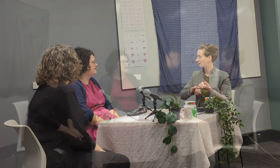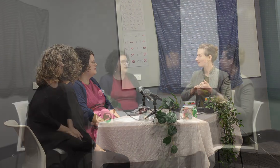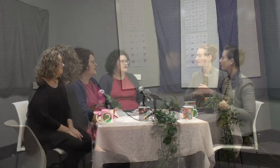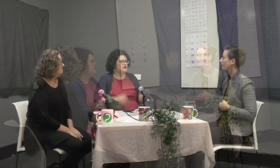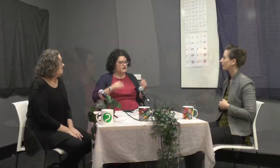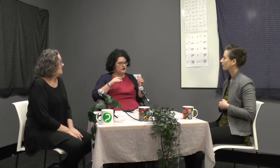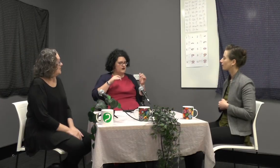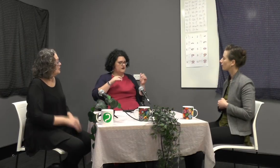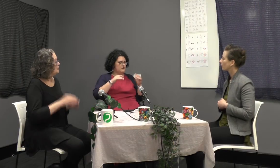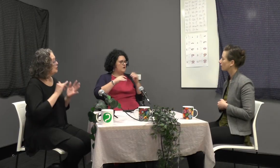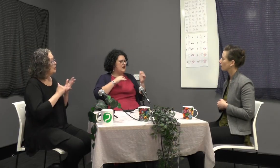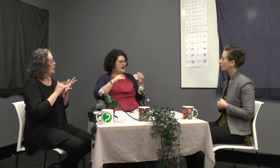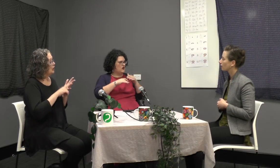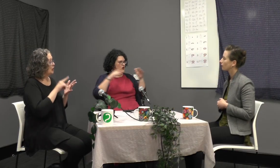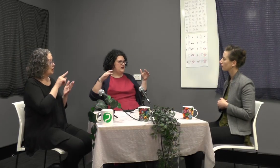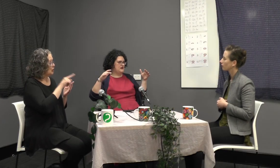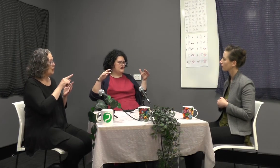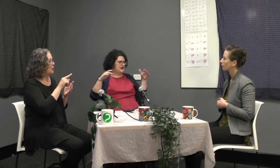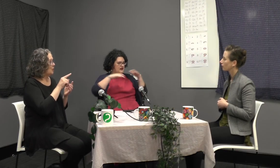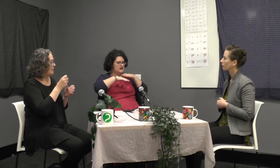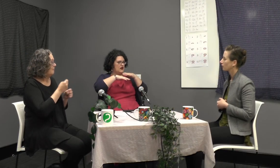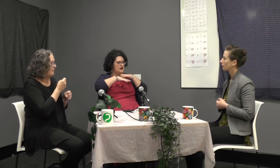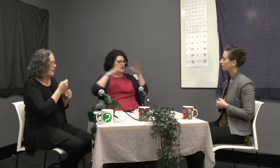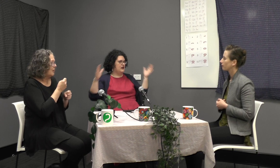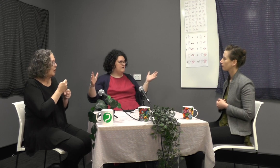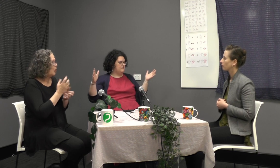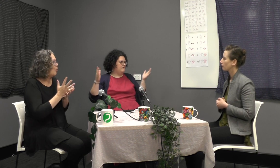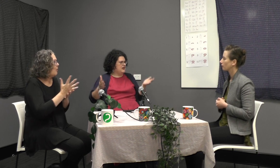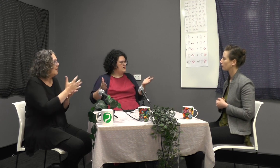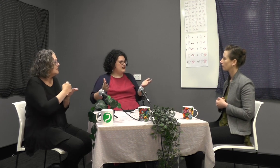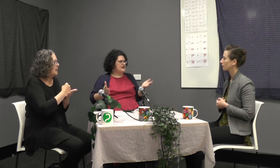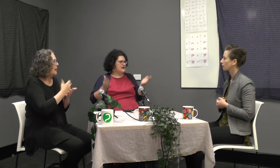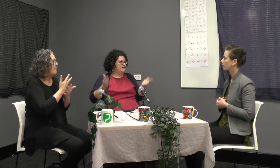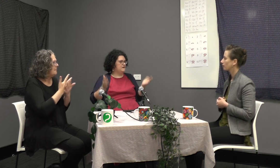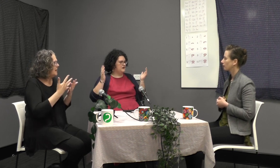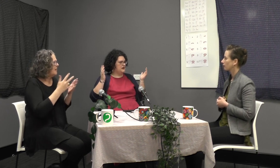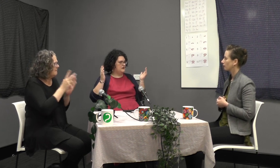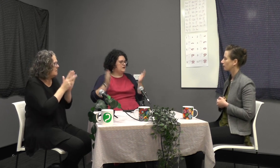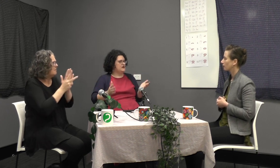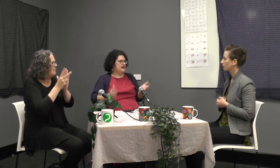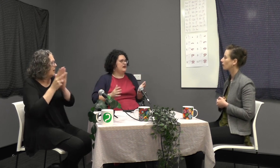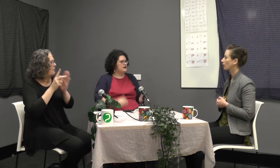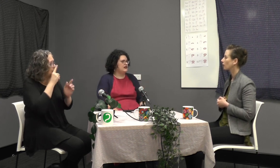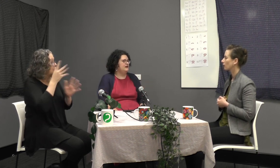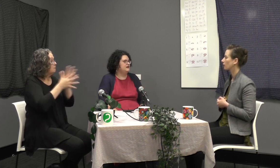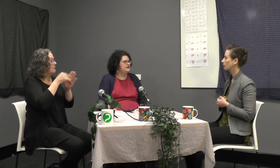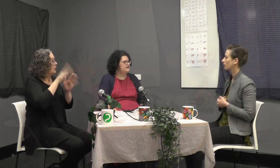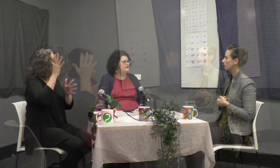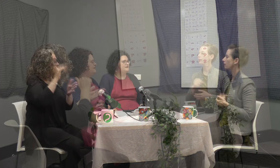G: So, you were making a corpus, like a big body of videos, I guess, of people signing in Auslan?